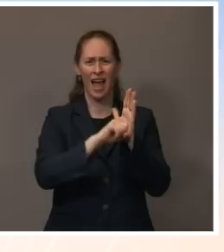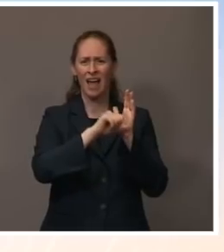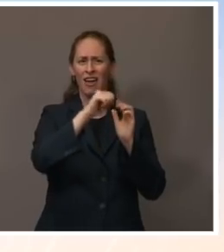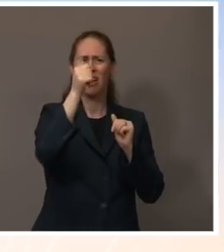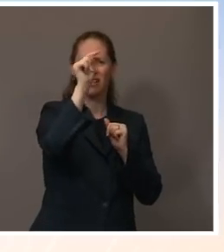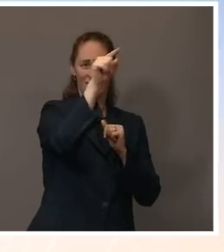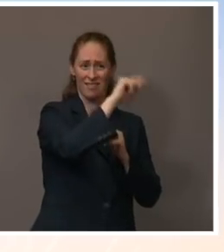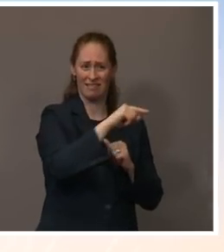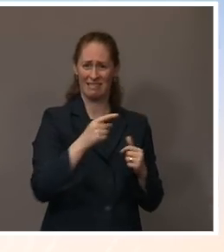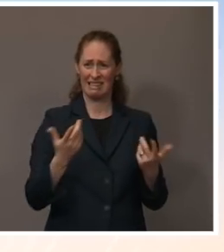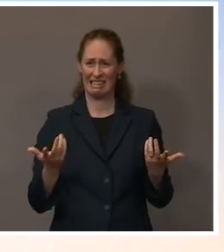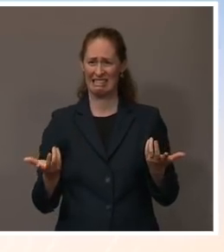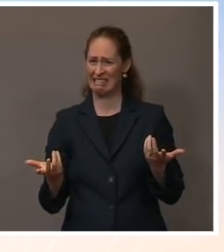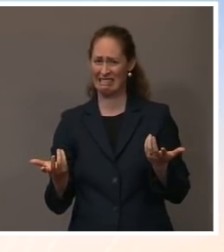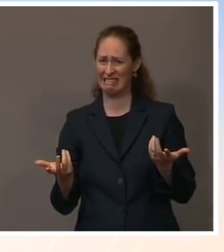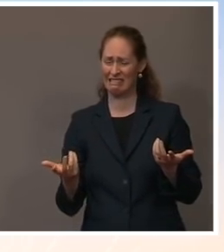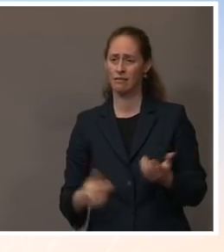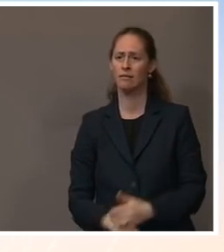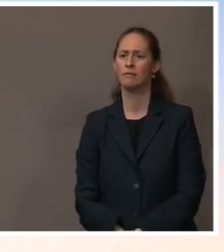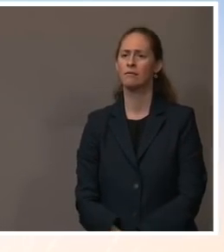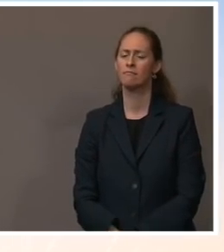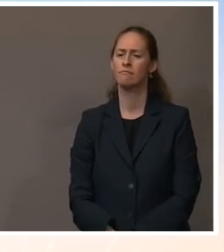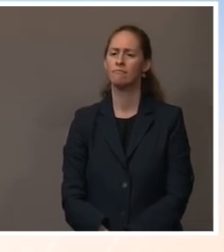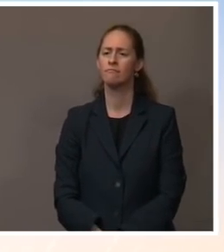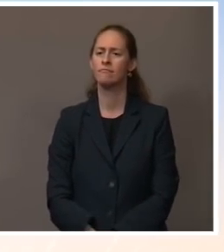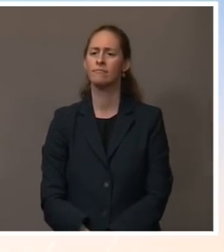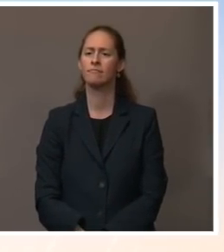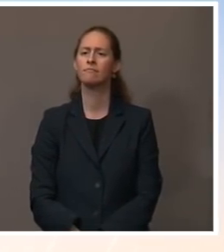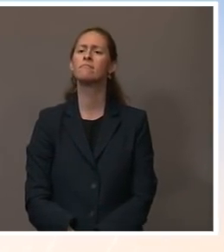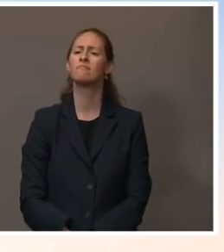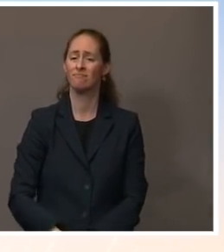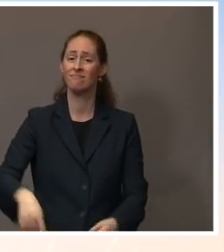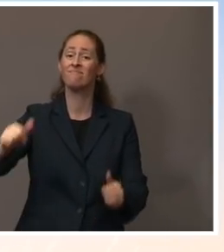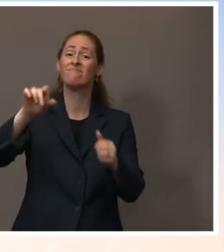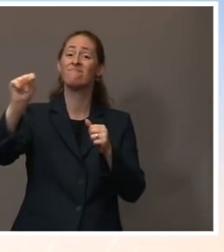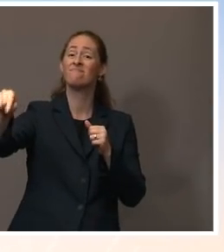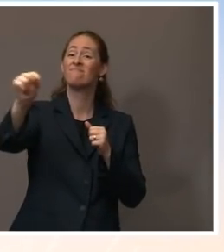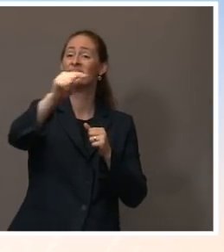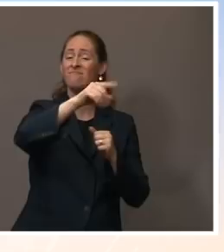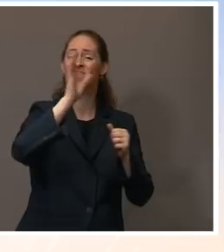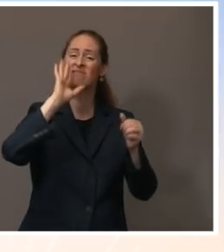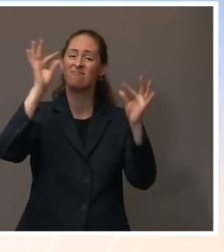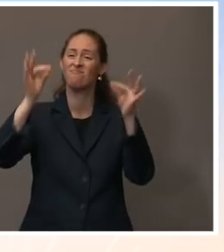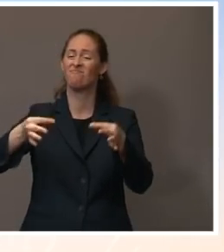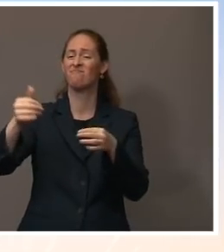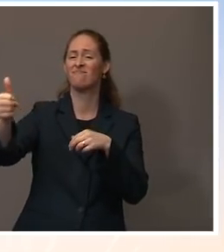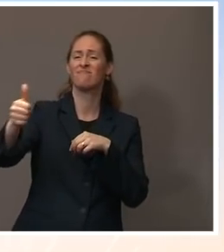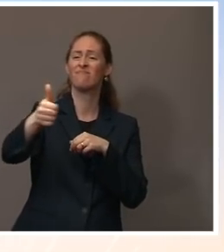through science about 70 percent. 70 percent was a bold, ambitious goal we set to continue to drive